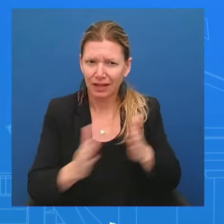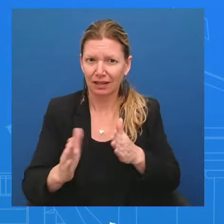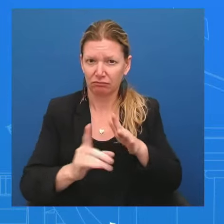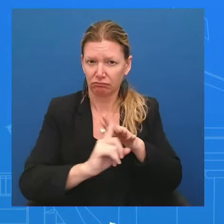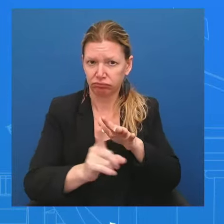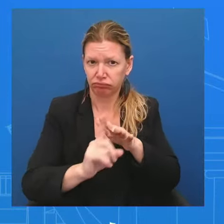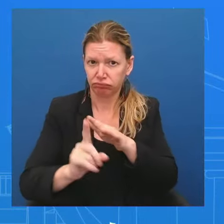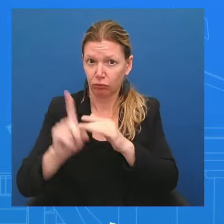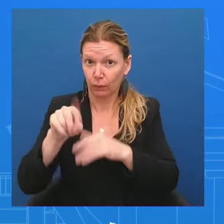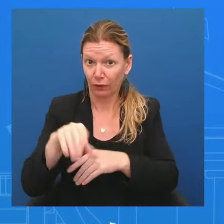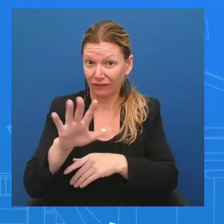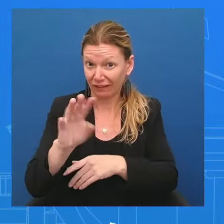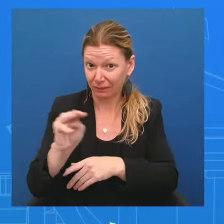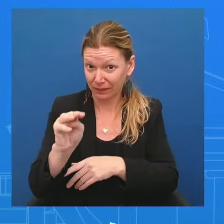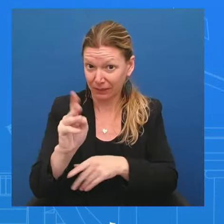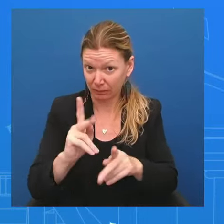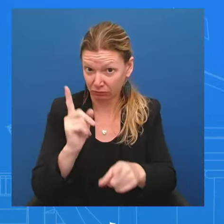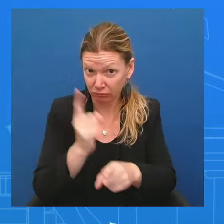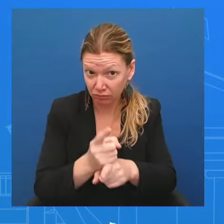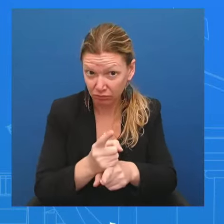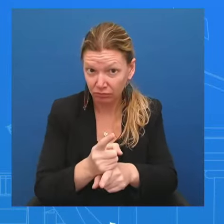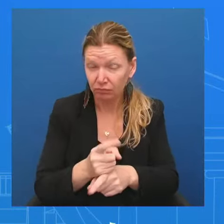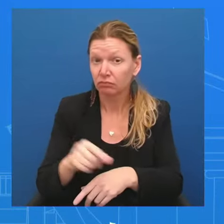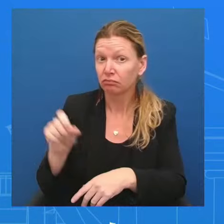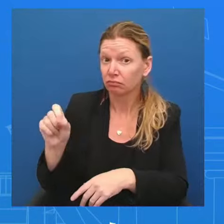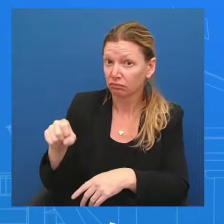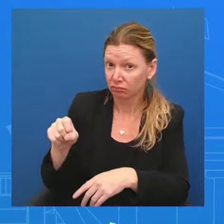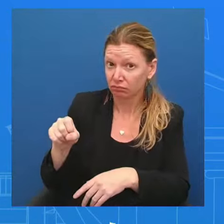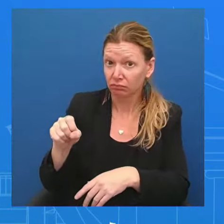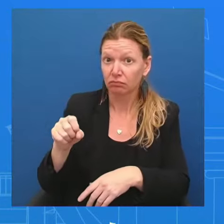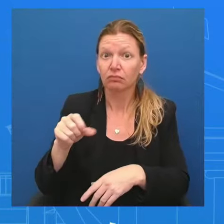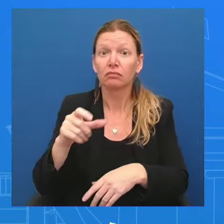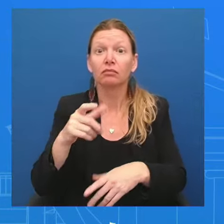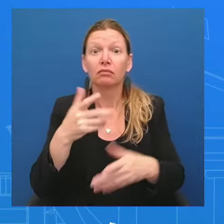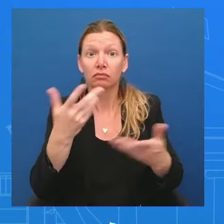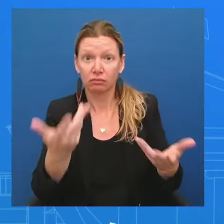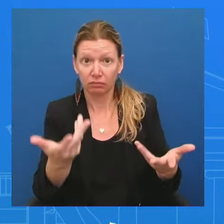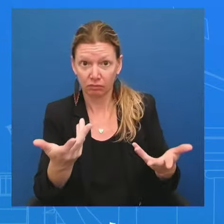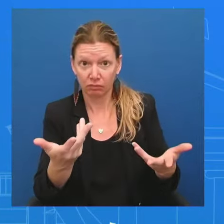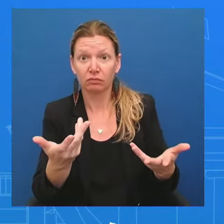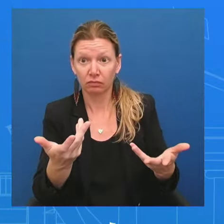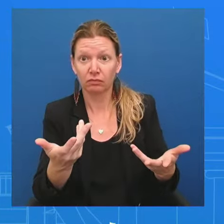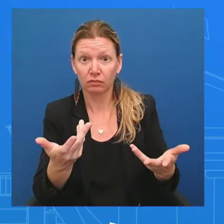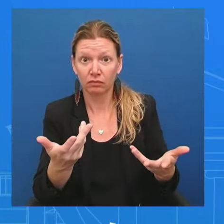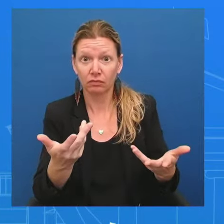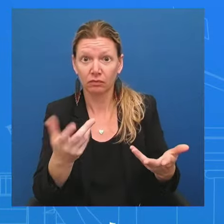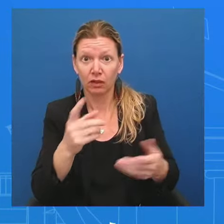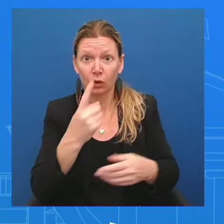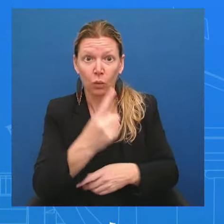credible plan for the safety and security. The Press: One and a half million, 1 million already forced to leave into places